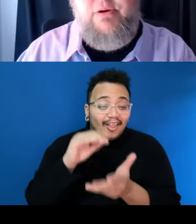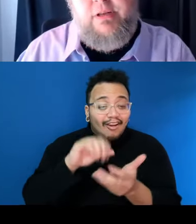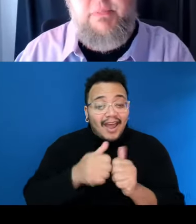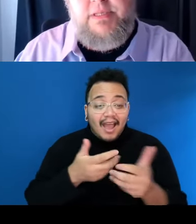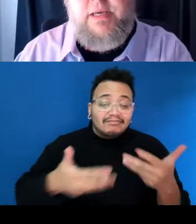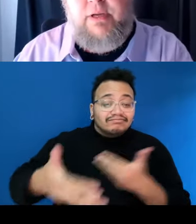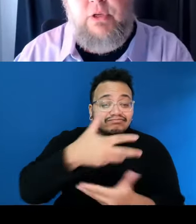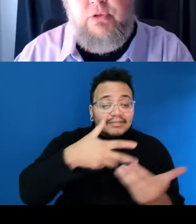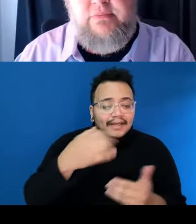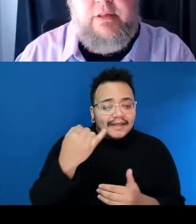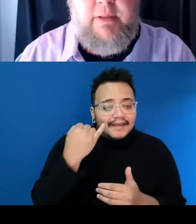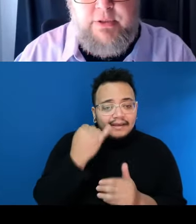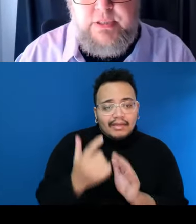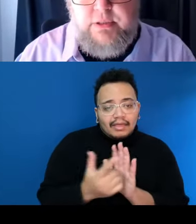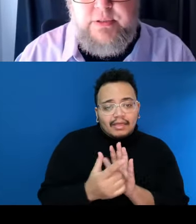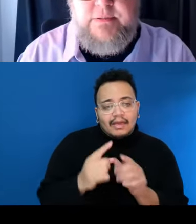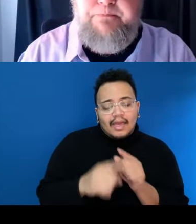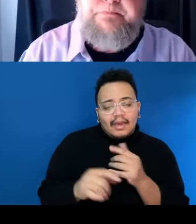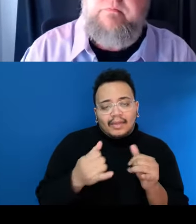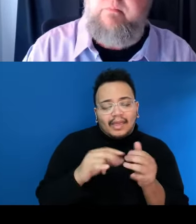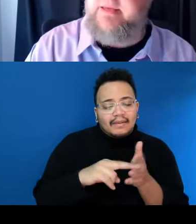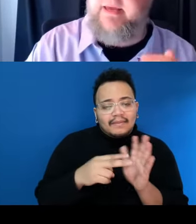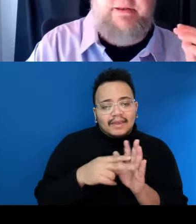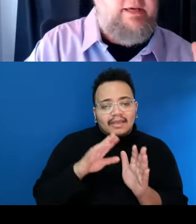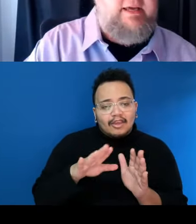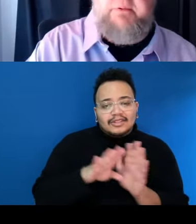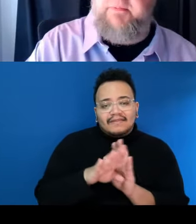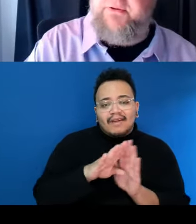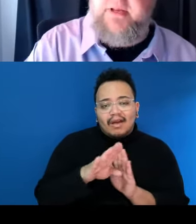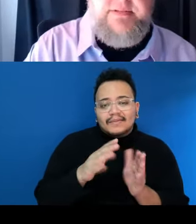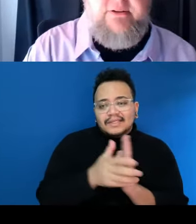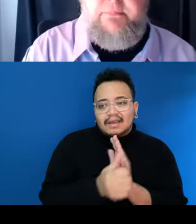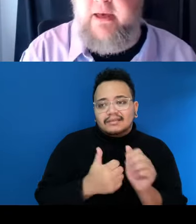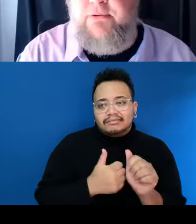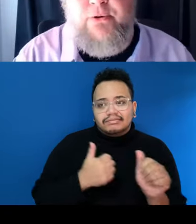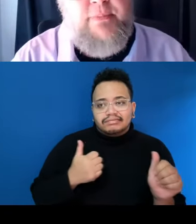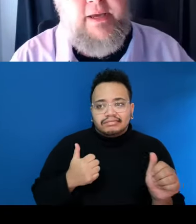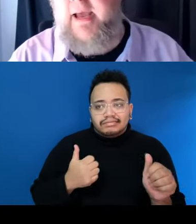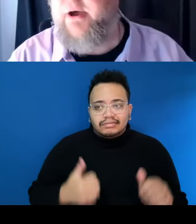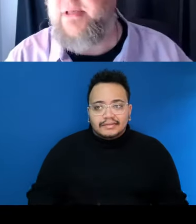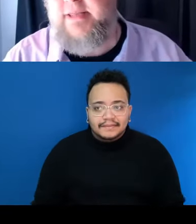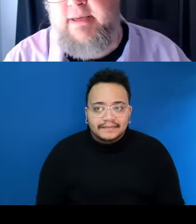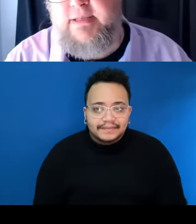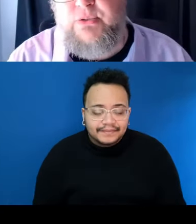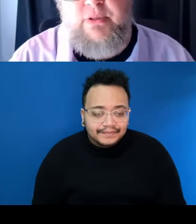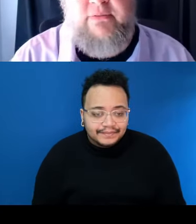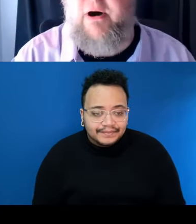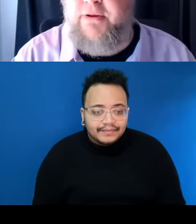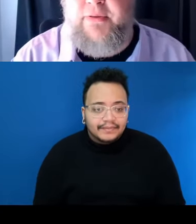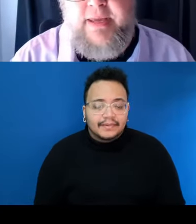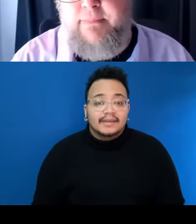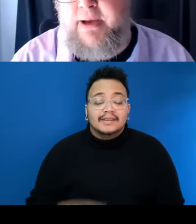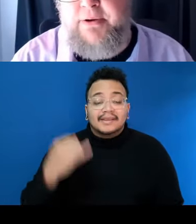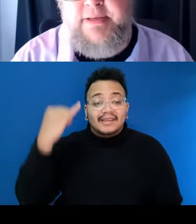they're gonna miss out on those developmental skills. Again, if people don't have a safe bathroom, how can they think in school if all they're thinking about